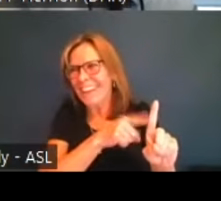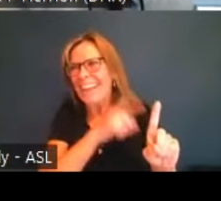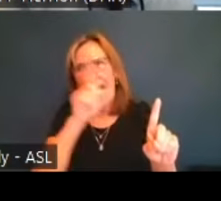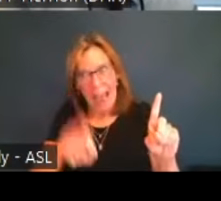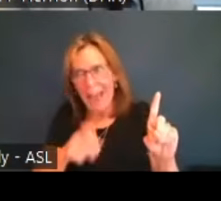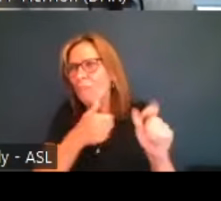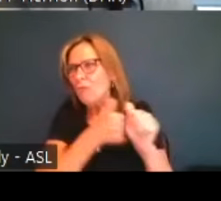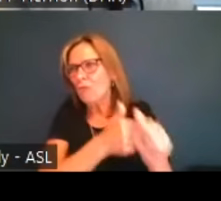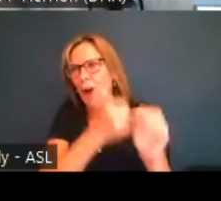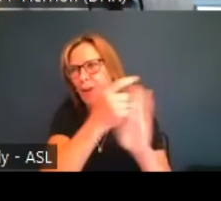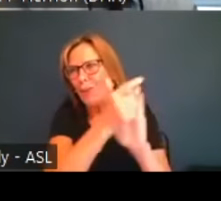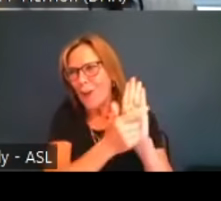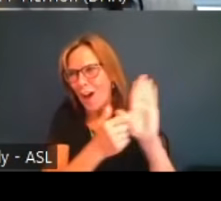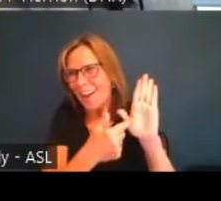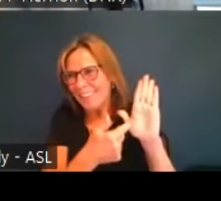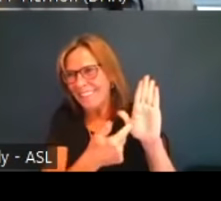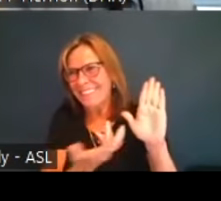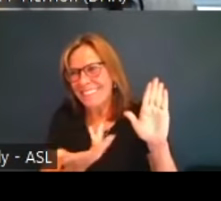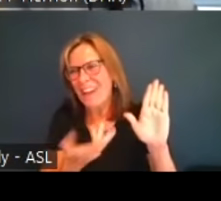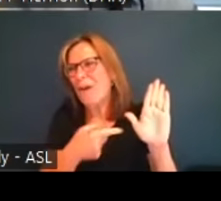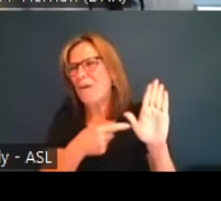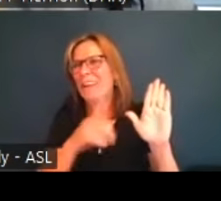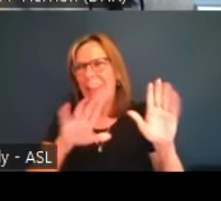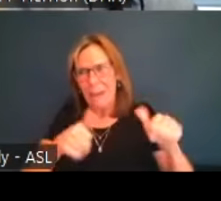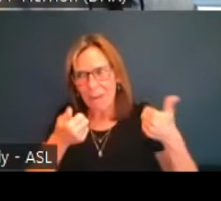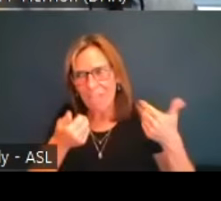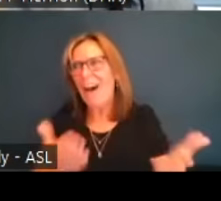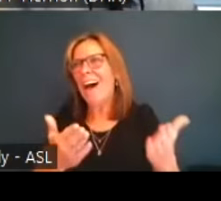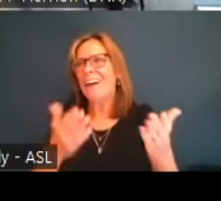lawfully entitled to to access goods or services,